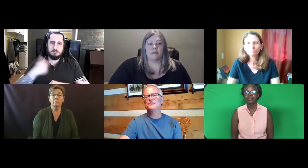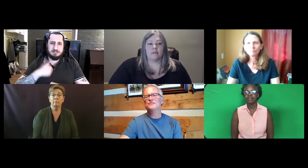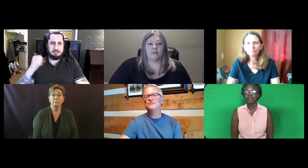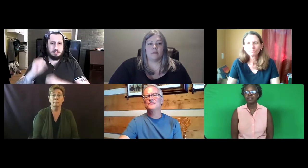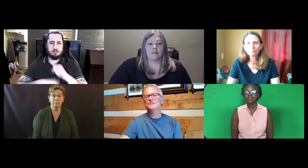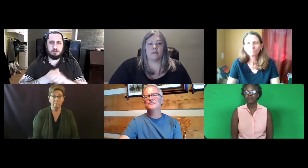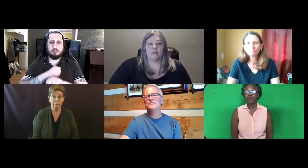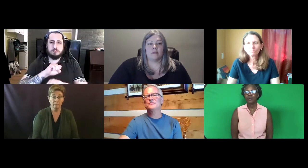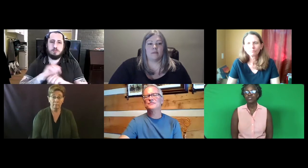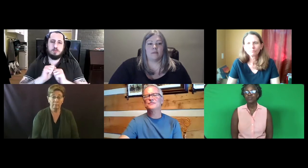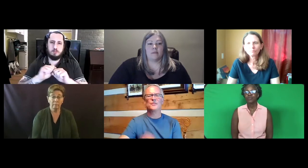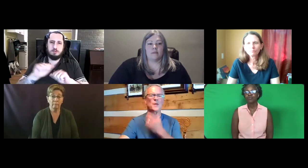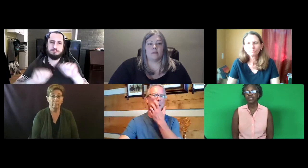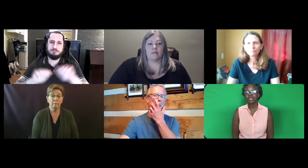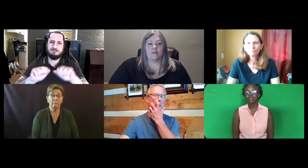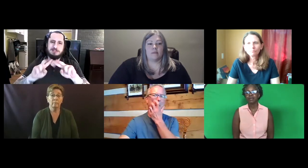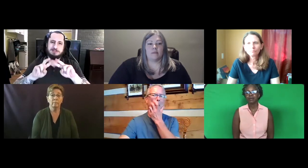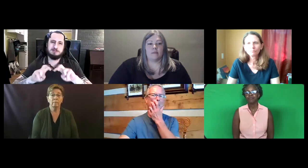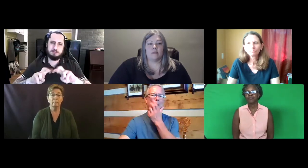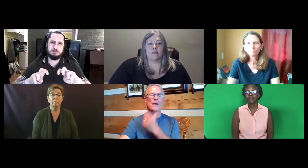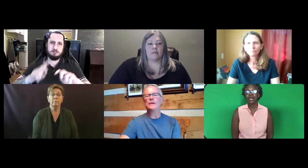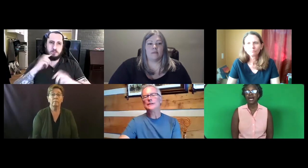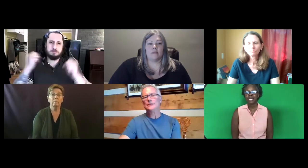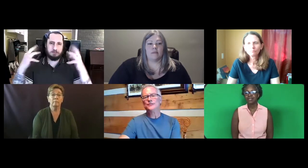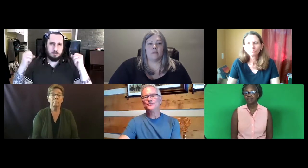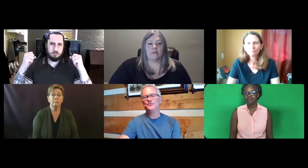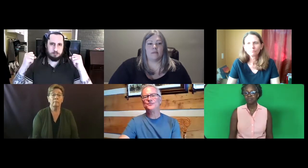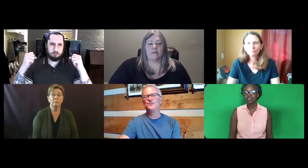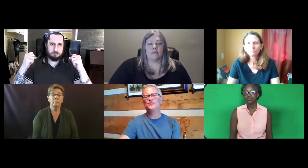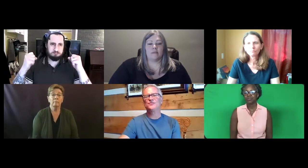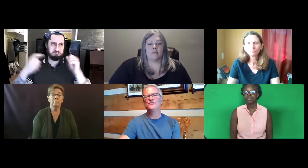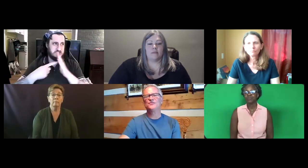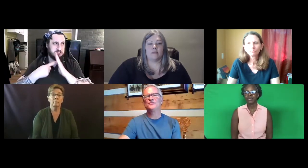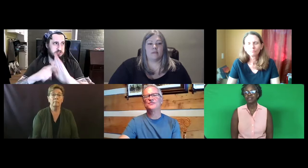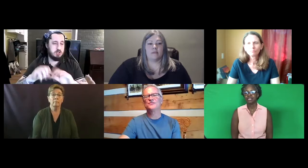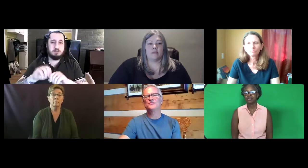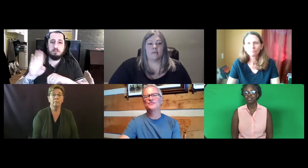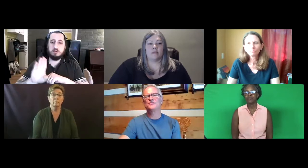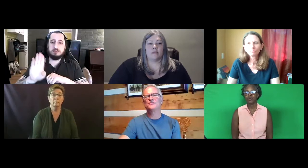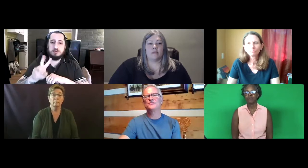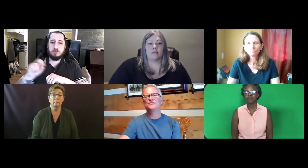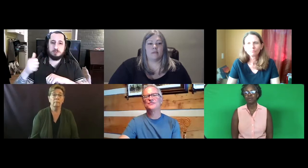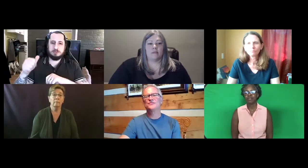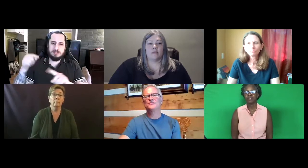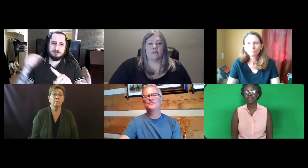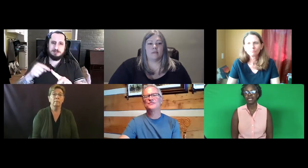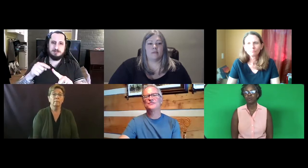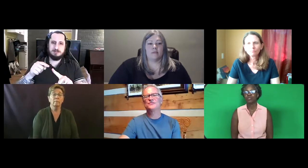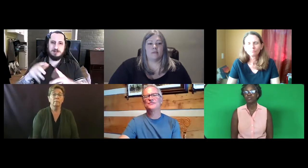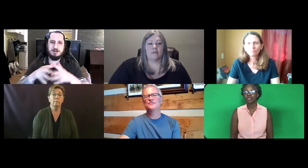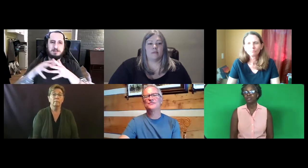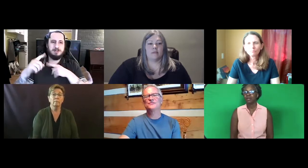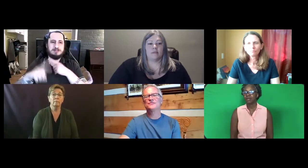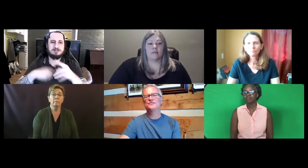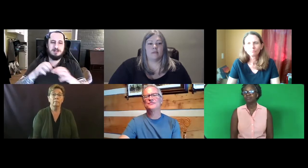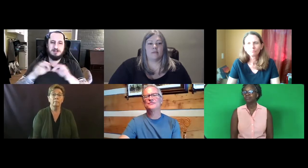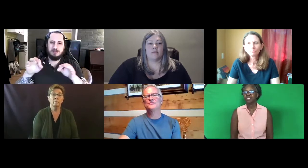So the question for me, as I mentioned, I started doing assessments for sign language